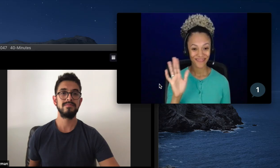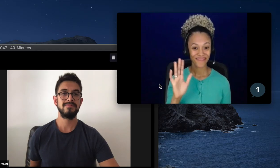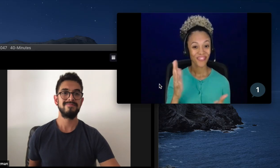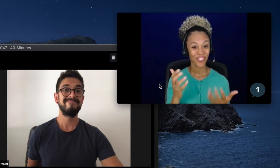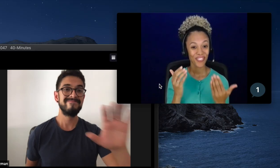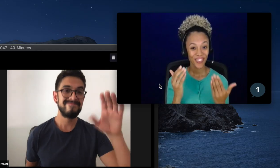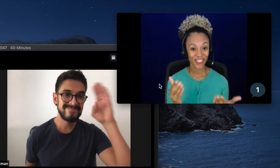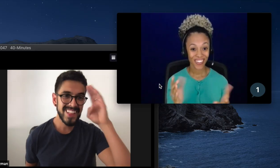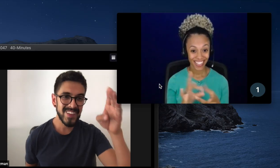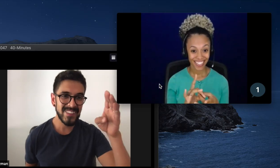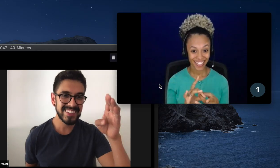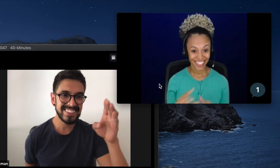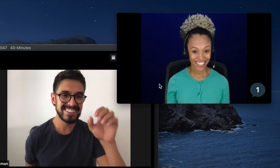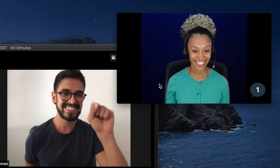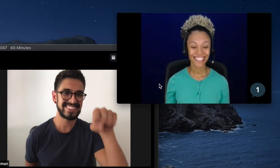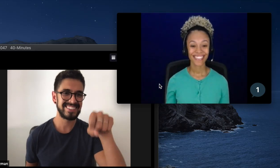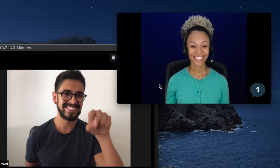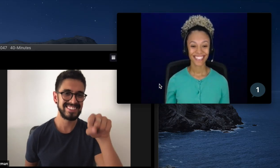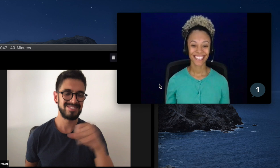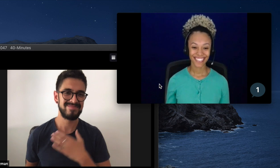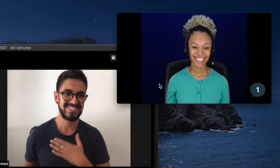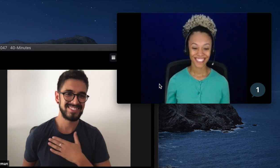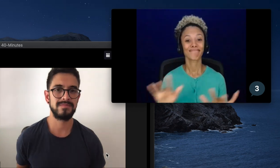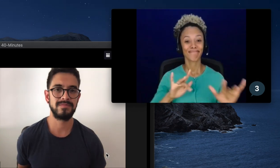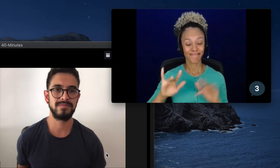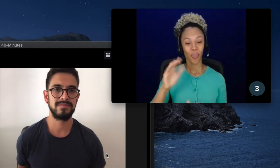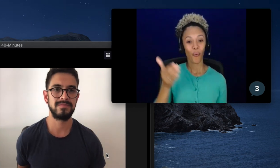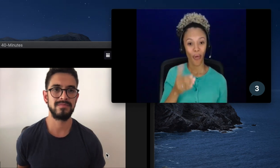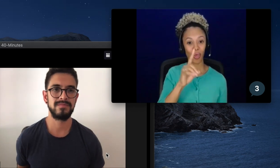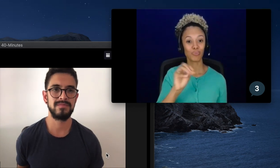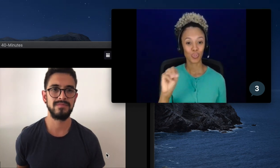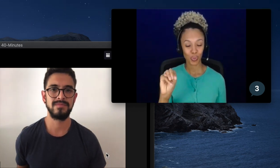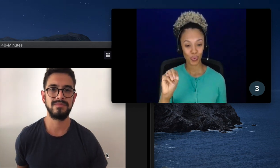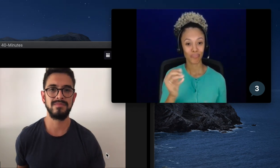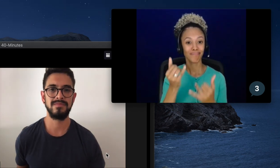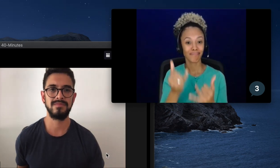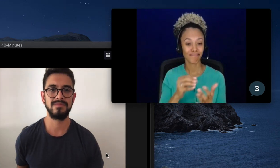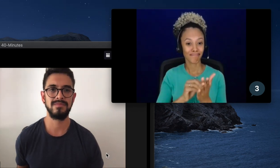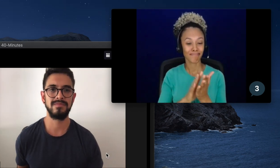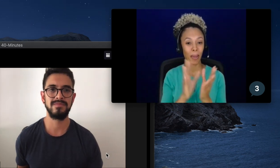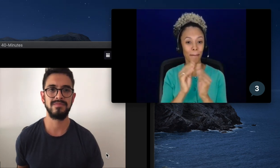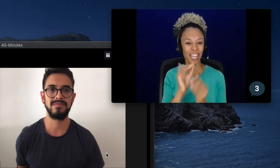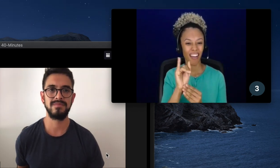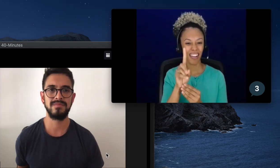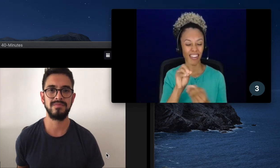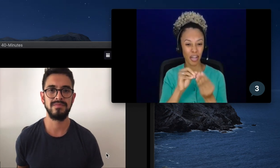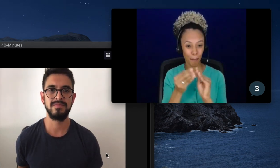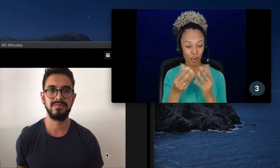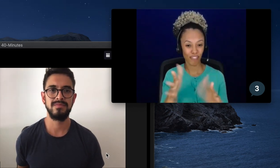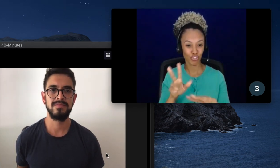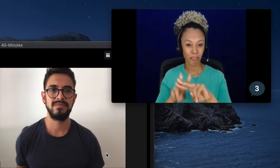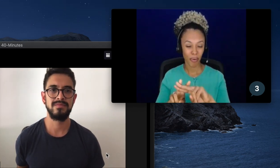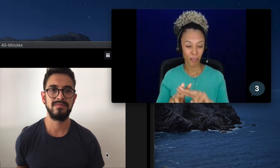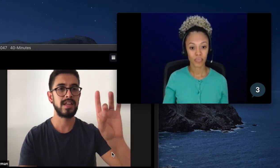Hello, ready to connect? Ian: Hi, yes please! Recorded message "Welcome to Zoom, enter your meeting ID number and press pound (#)